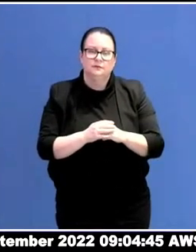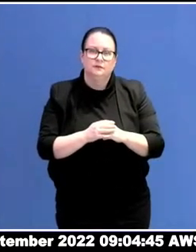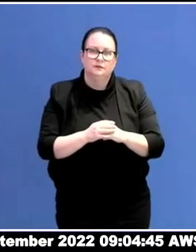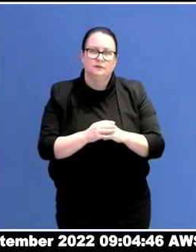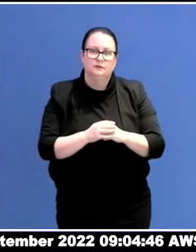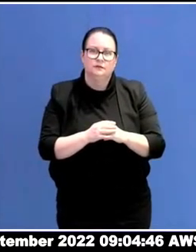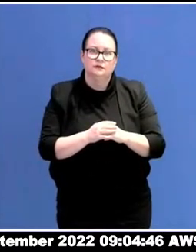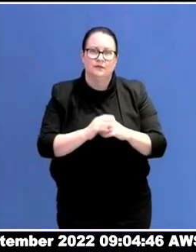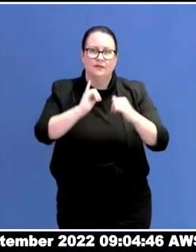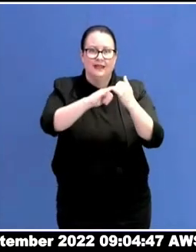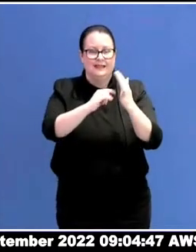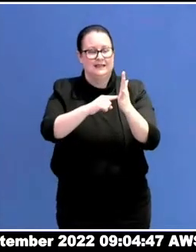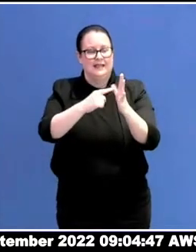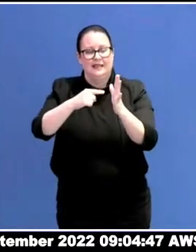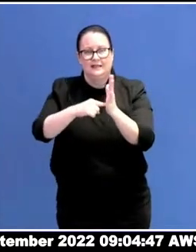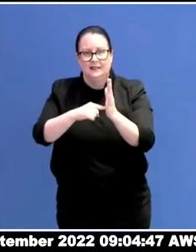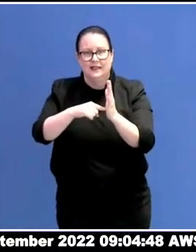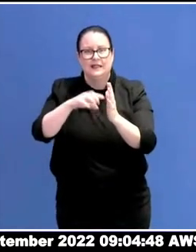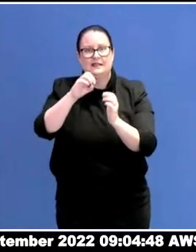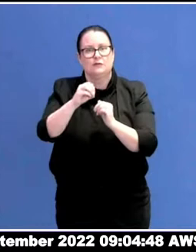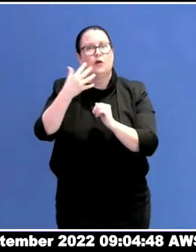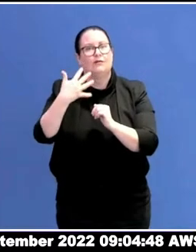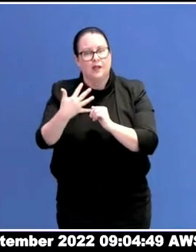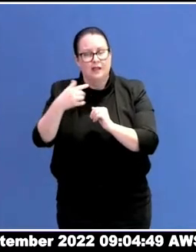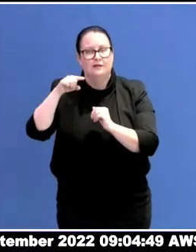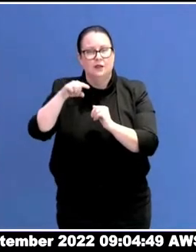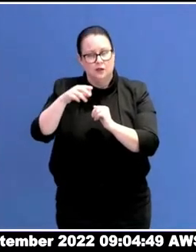Reference STAT.0594.0001.0001.